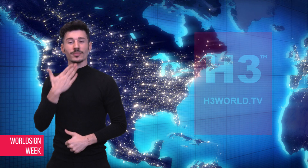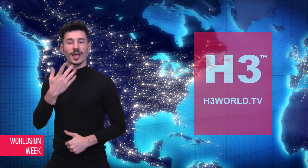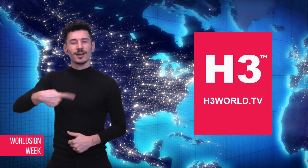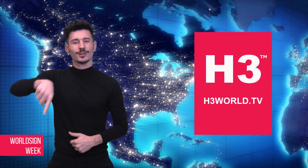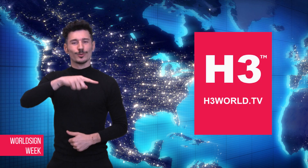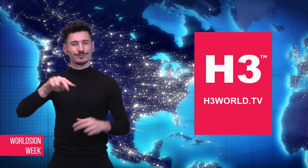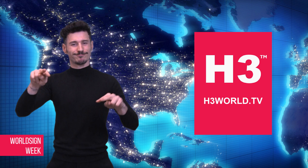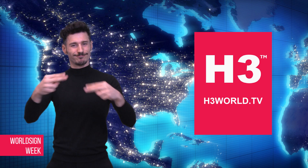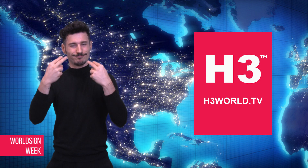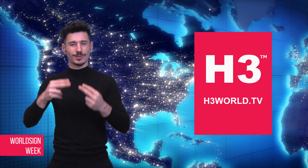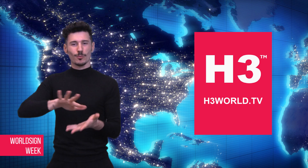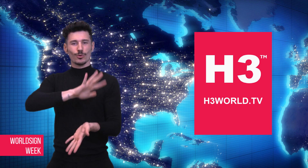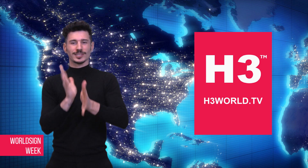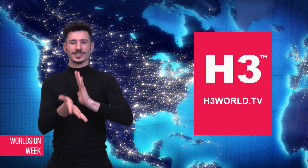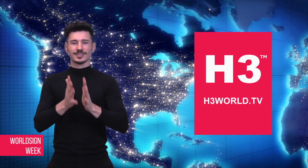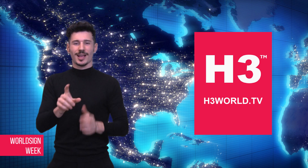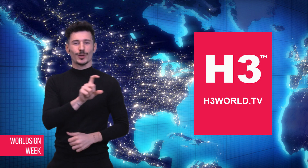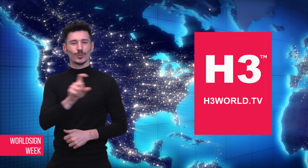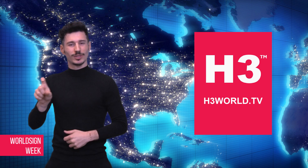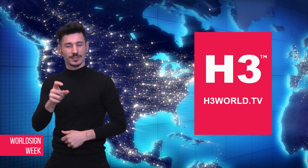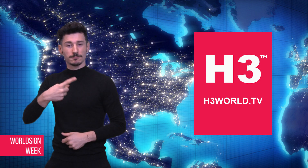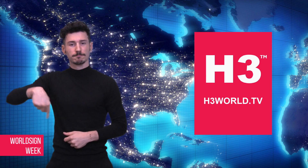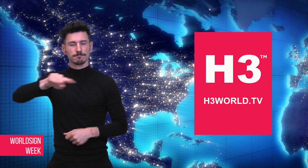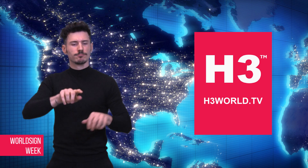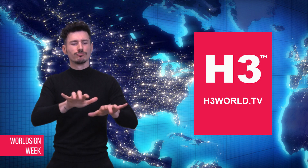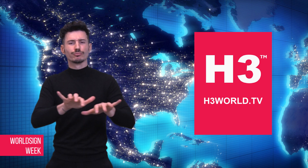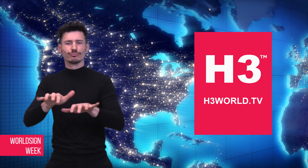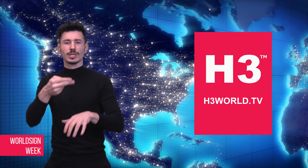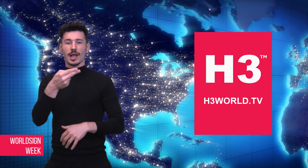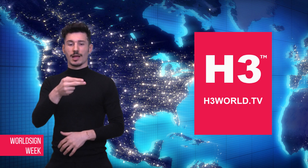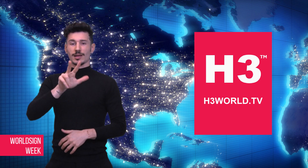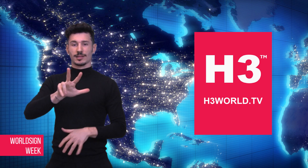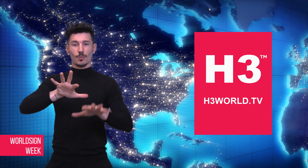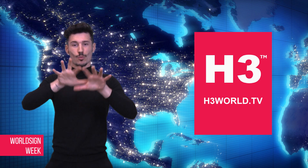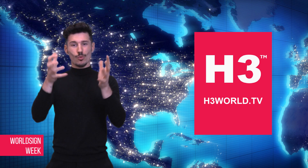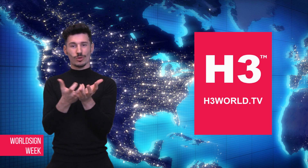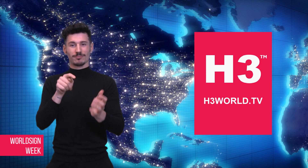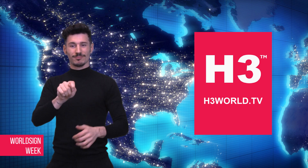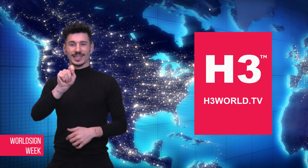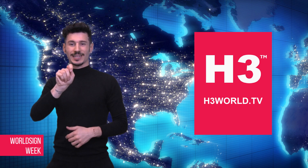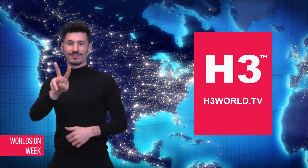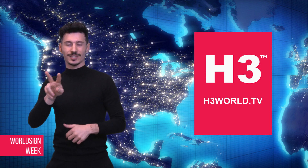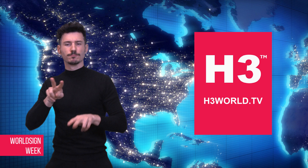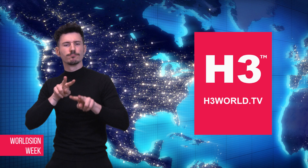Thank you for watching WorldSign Week, visit